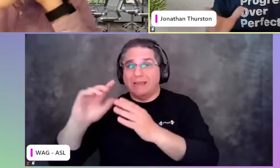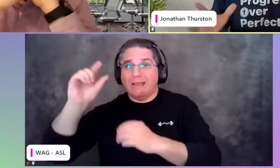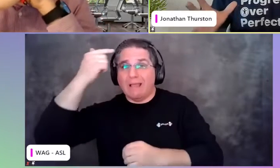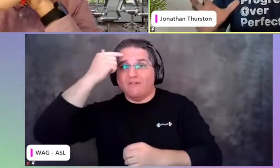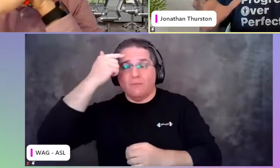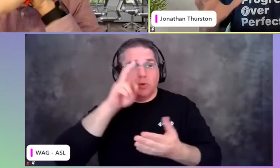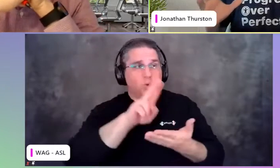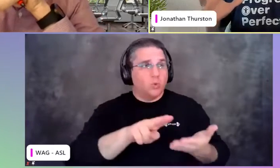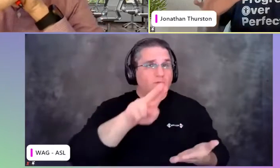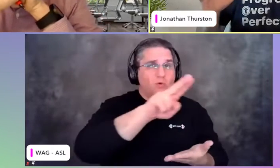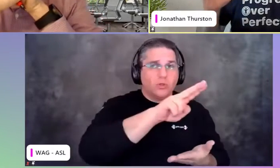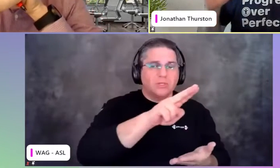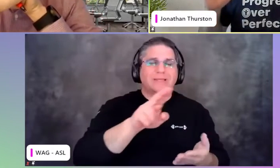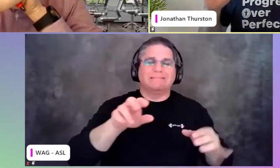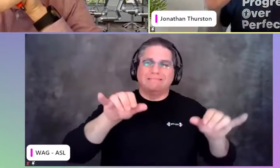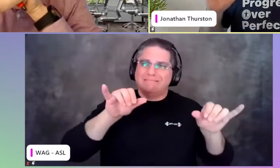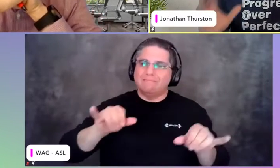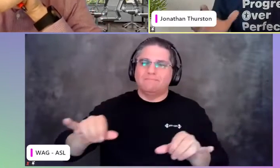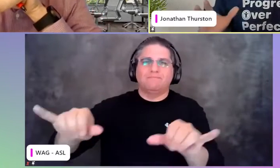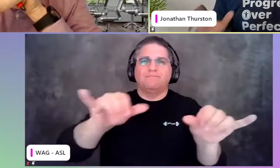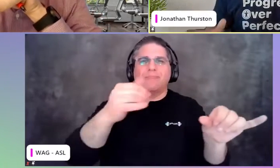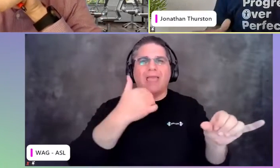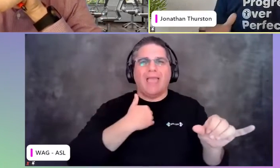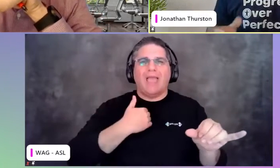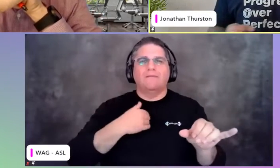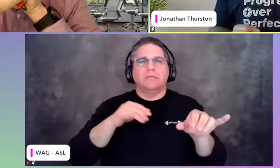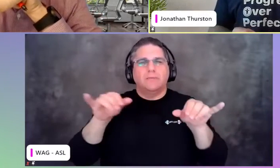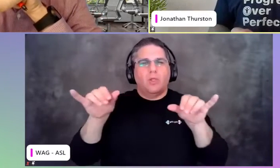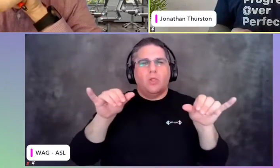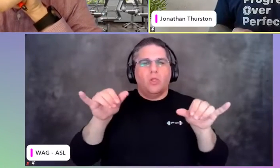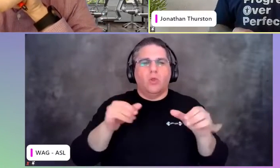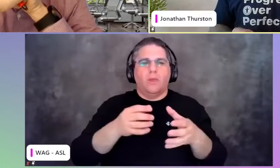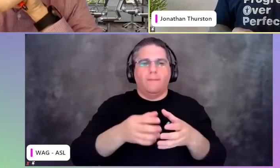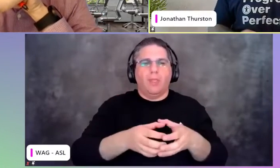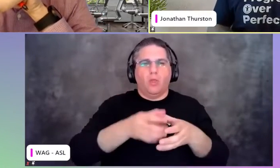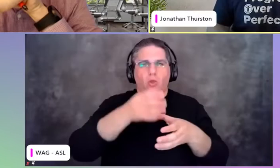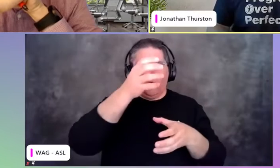go through even different types of organizations. Even